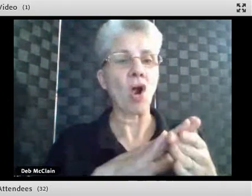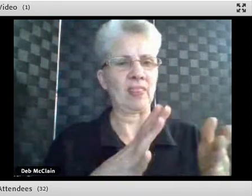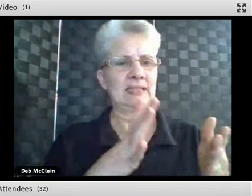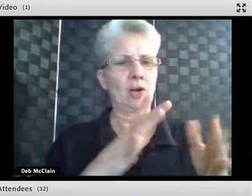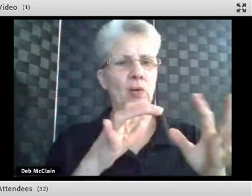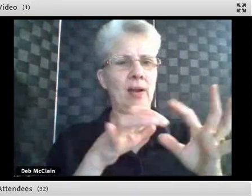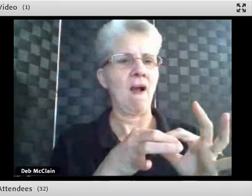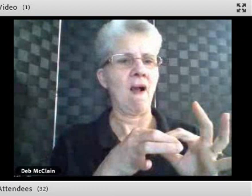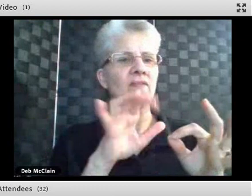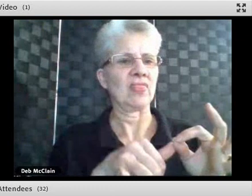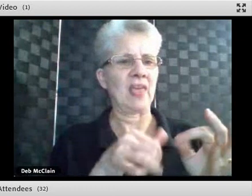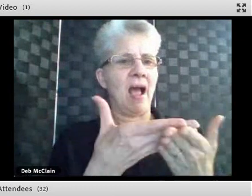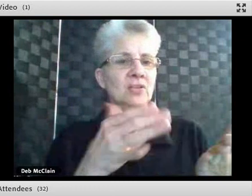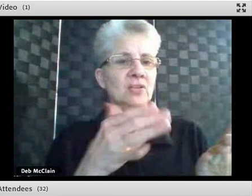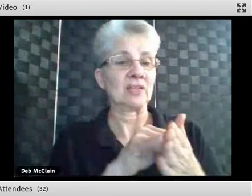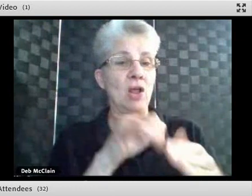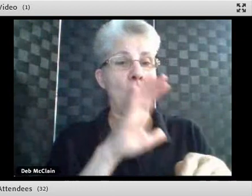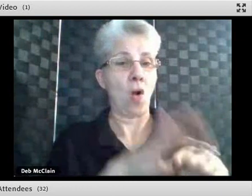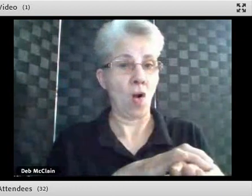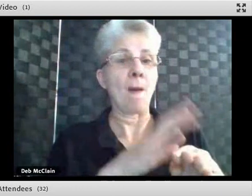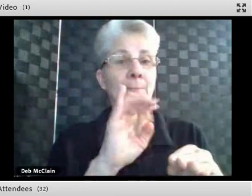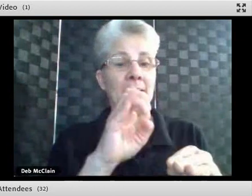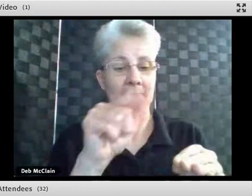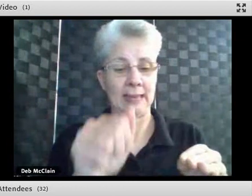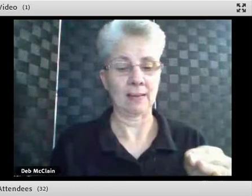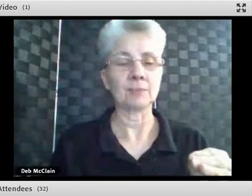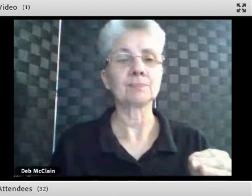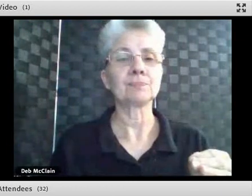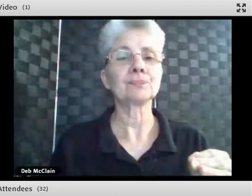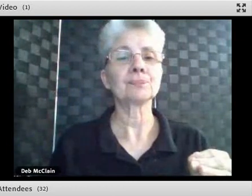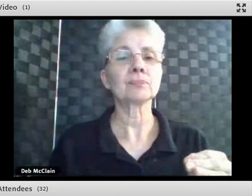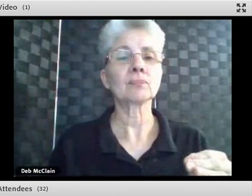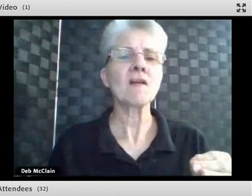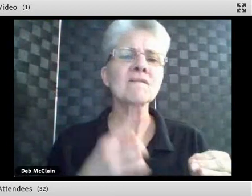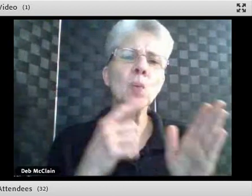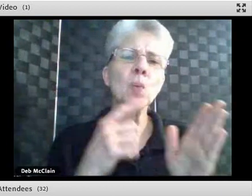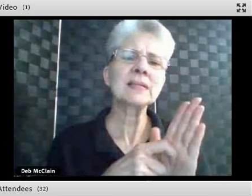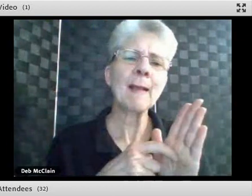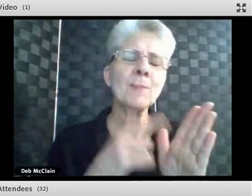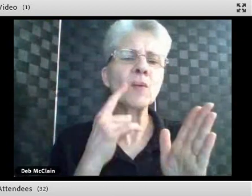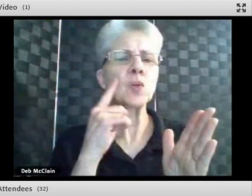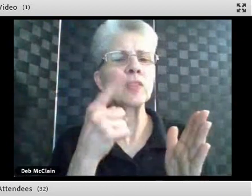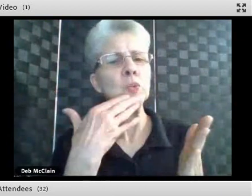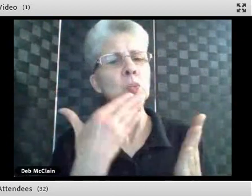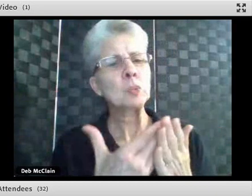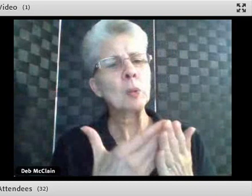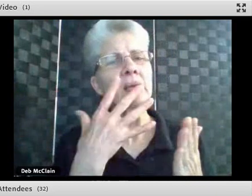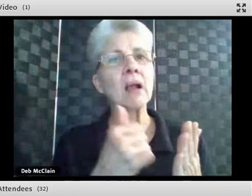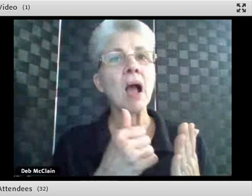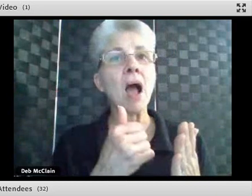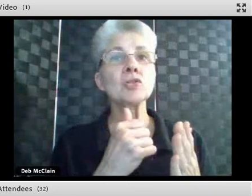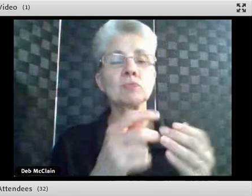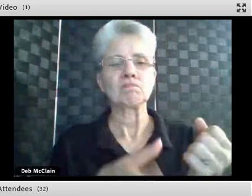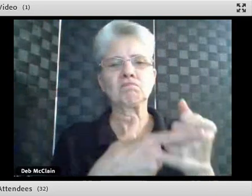of the objects that are on that media. So say you think you're good because you put an entire digital project